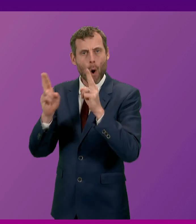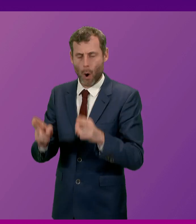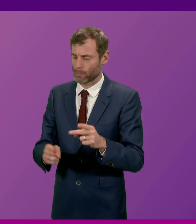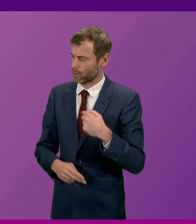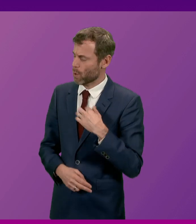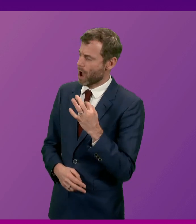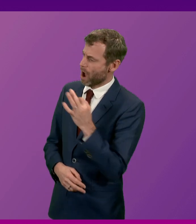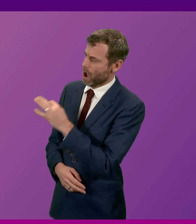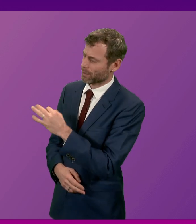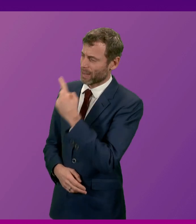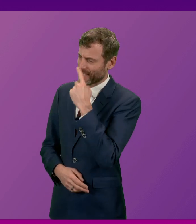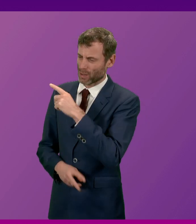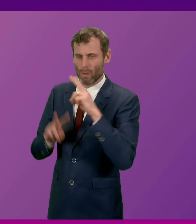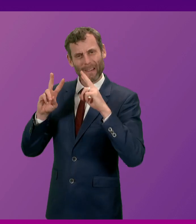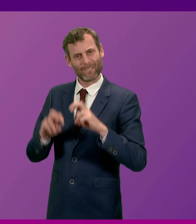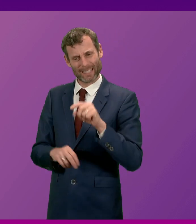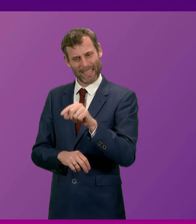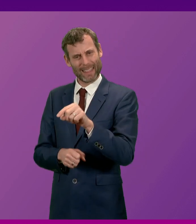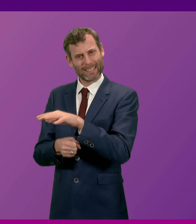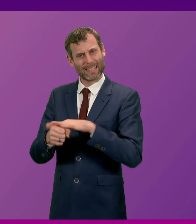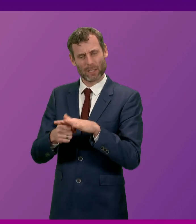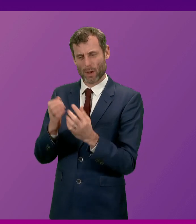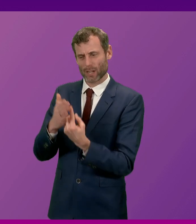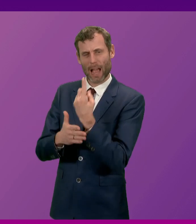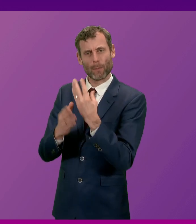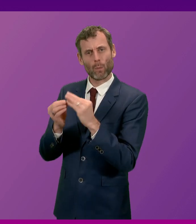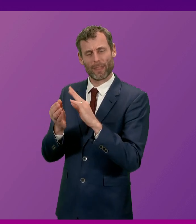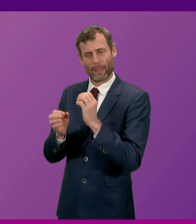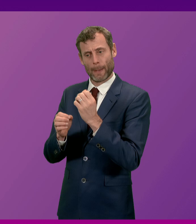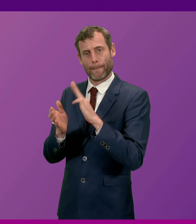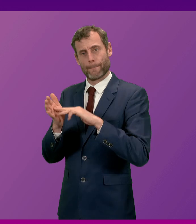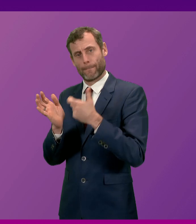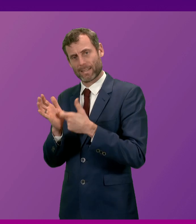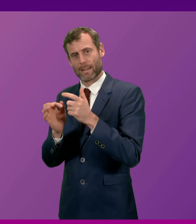Gibson’s case and review the unacceptable and damaging cuts to that hugely important fund,